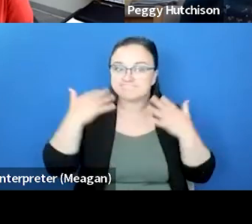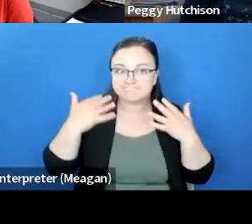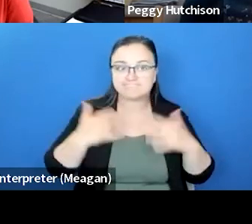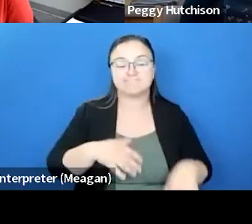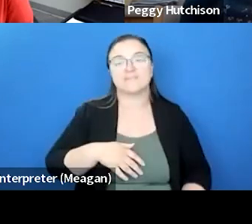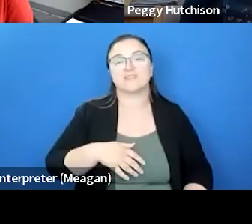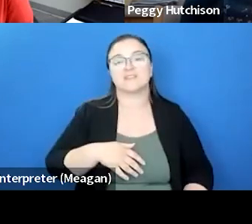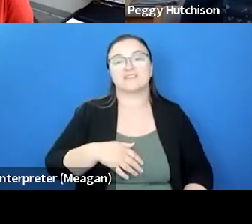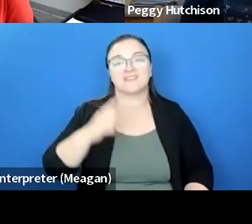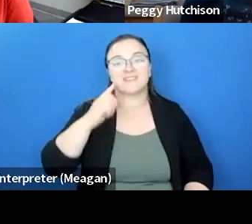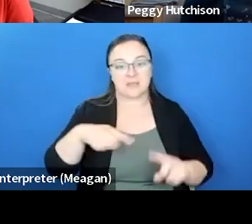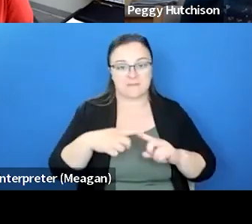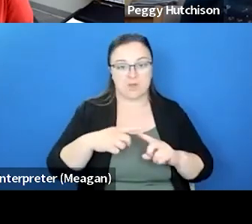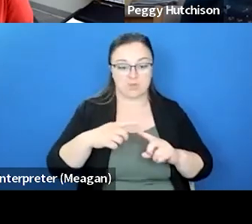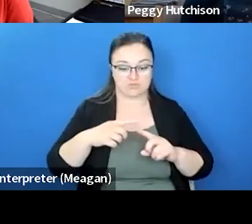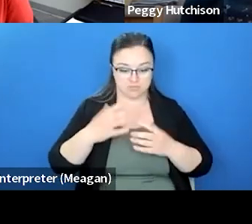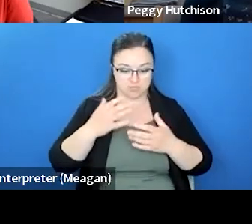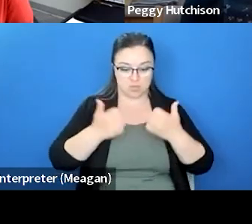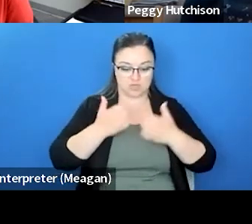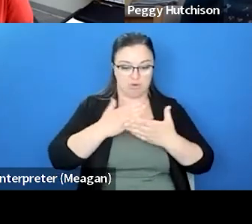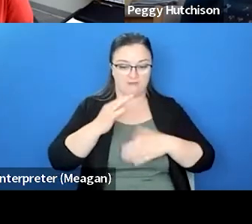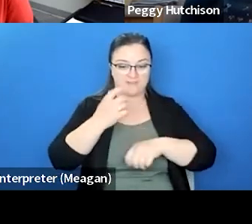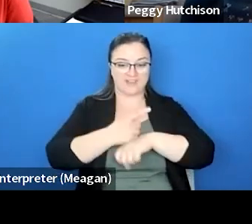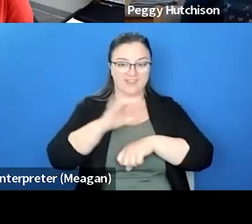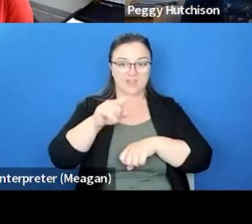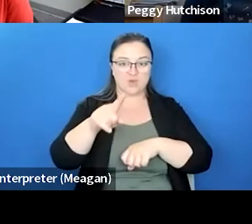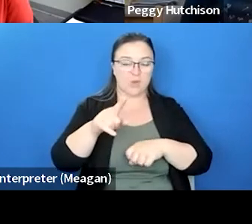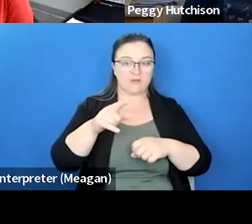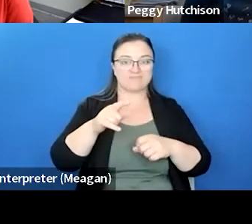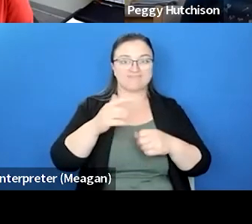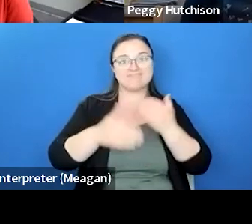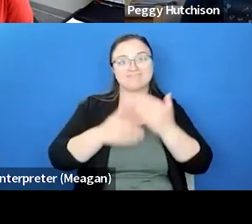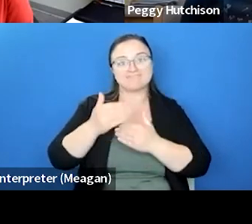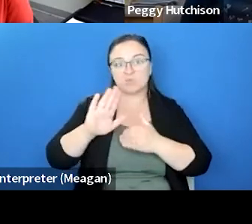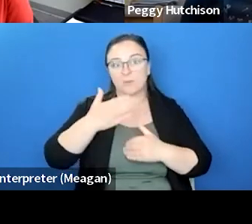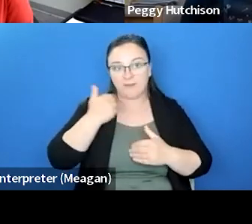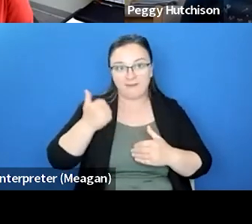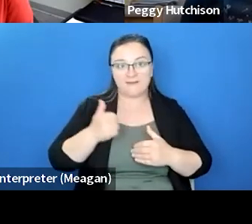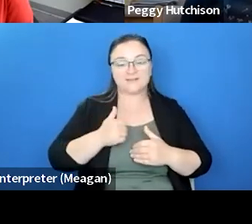when the time of the day that you were sort of your most optimal and thinking about what are the kinds of activities